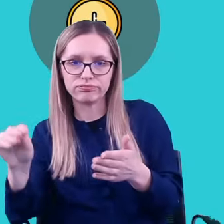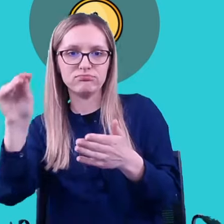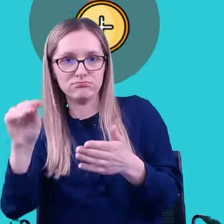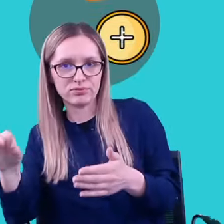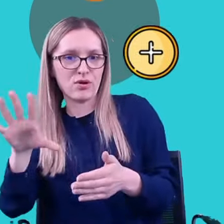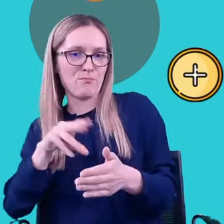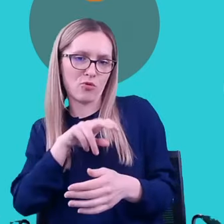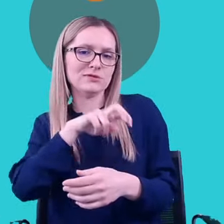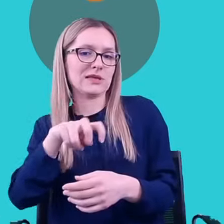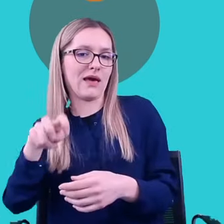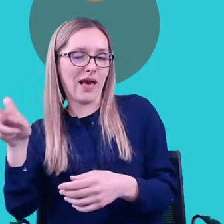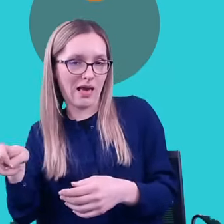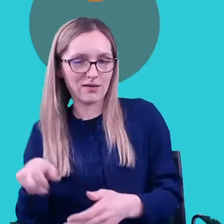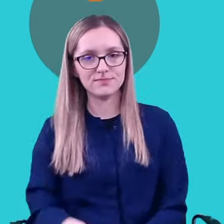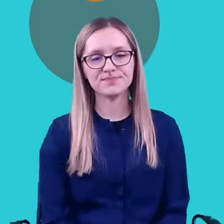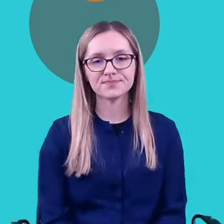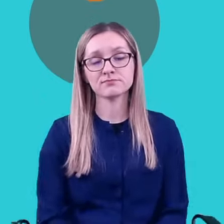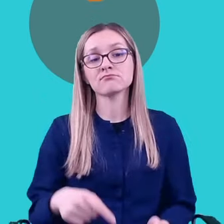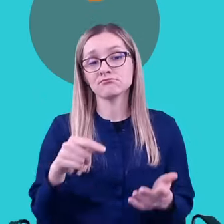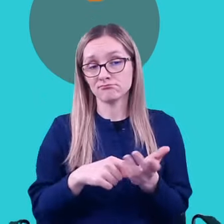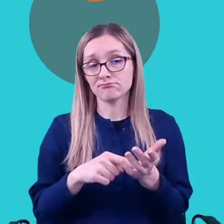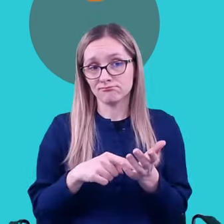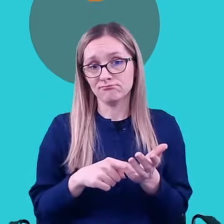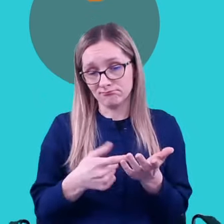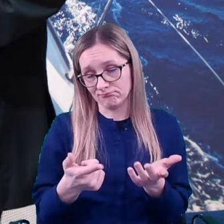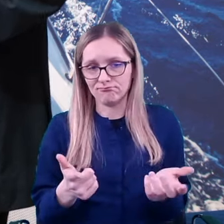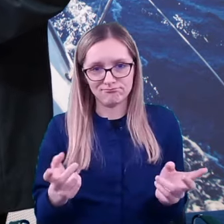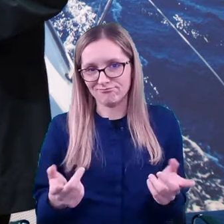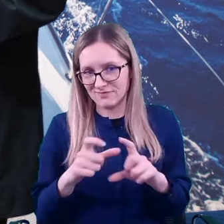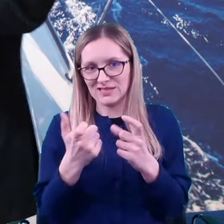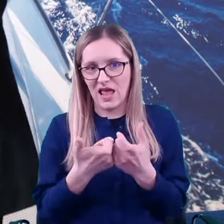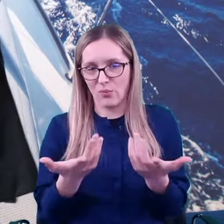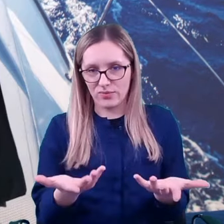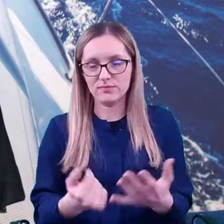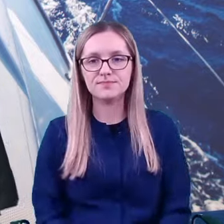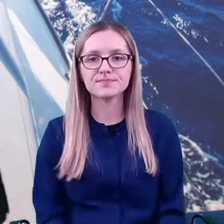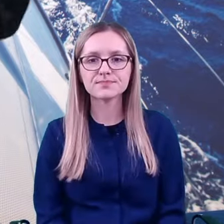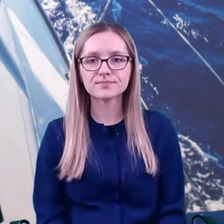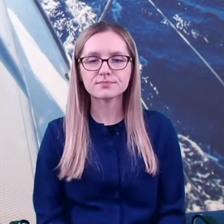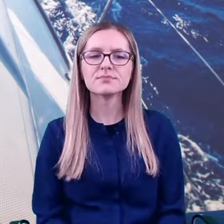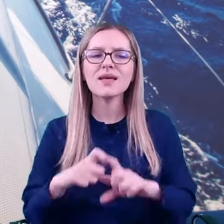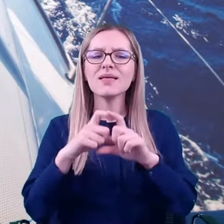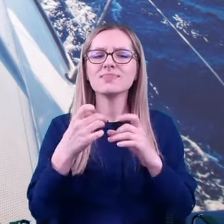And this is what this whole trick is about. There are different types of ongoing research